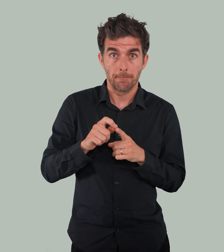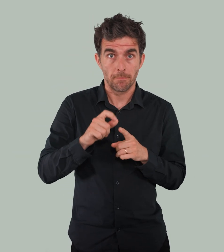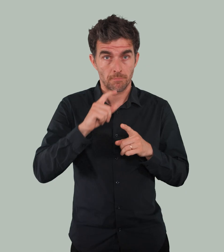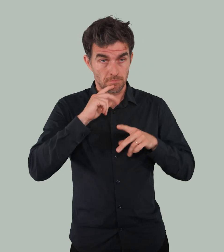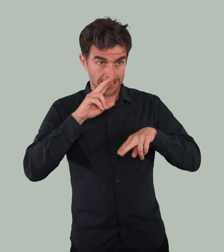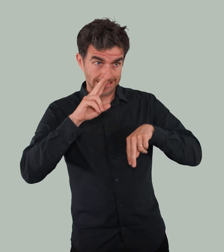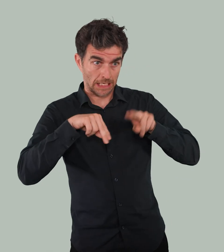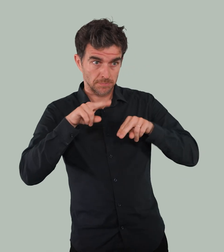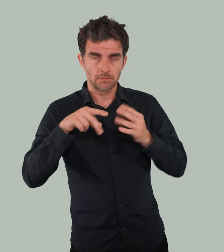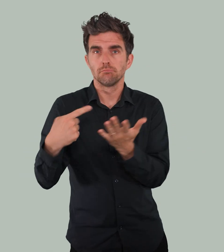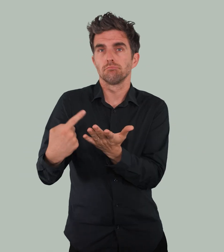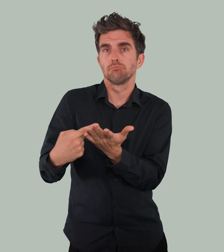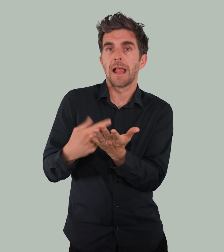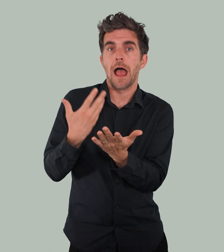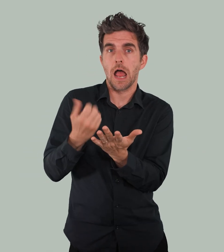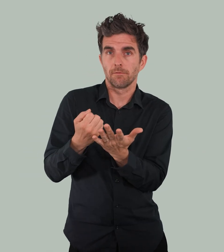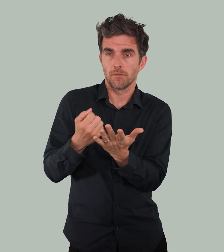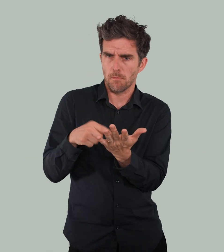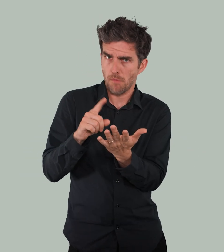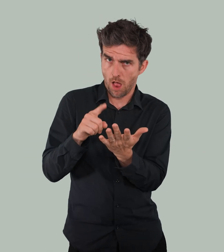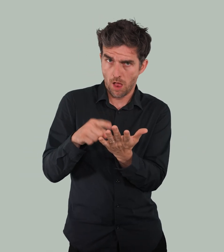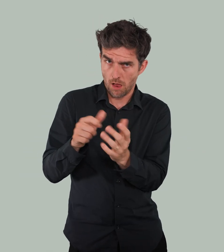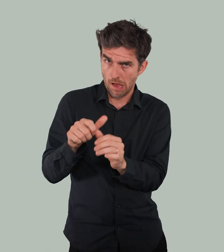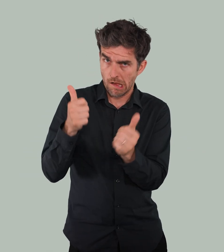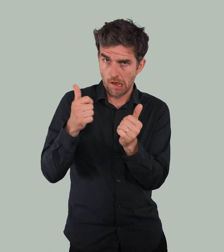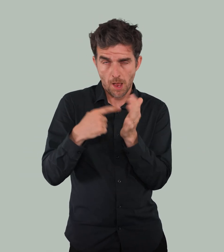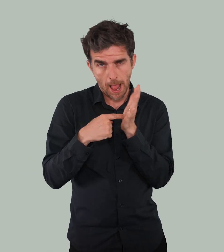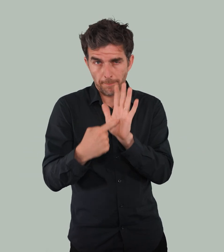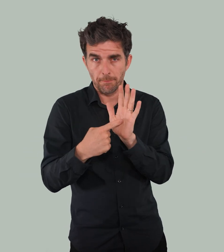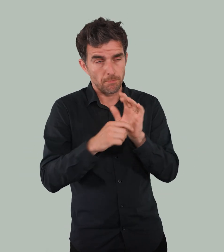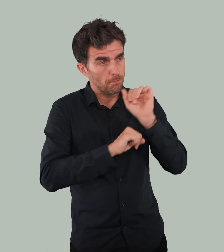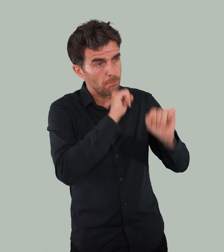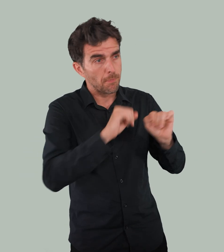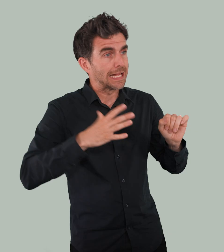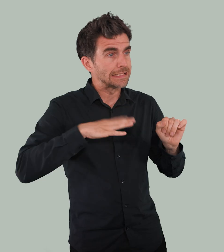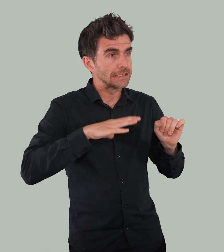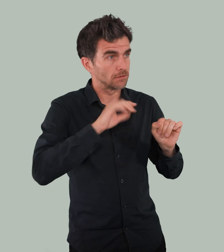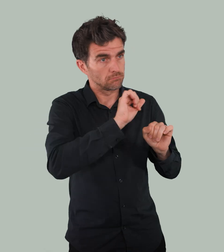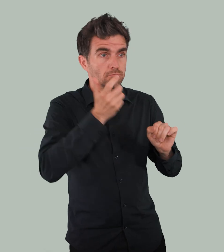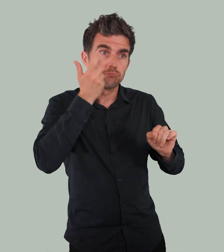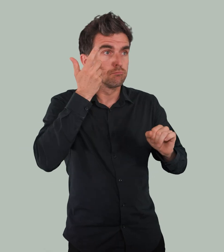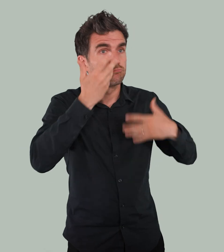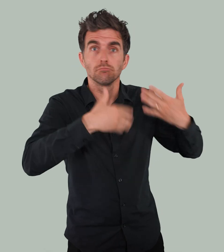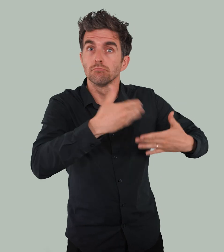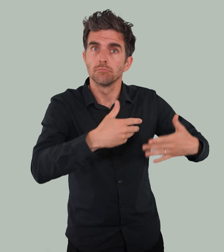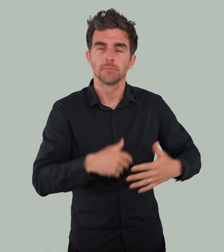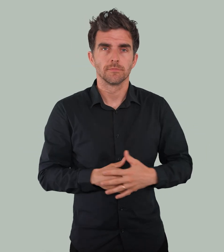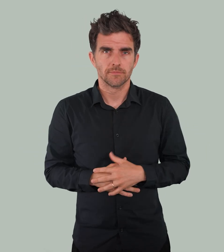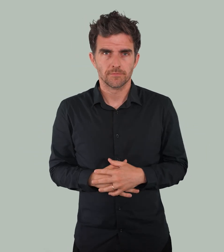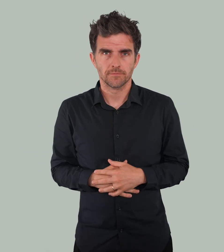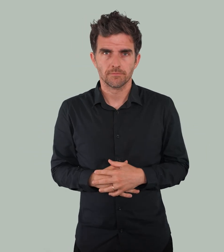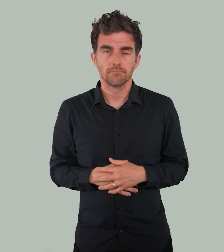assessment framework reflects their needs in practice.